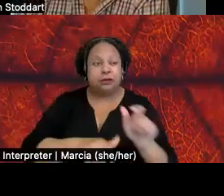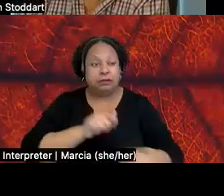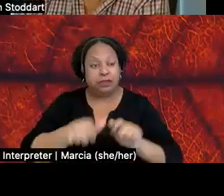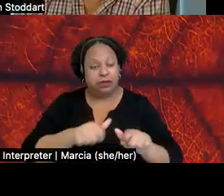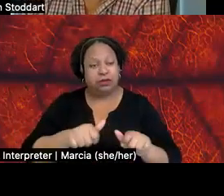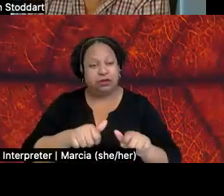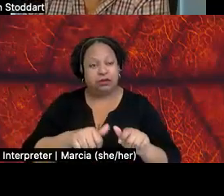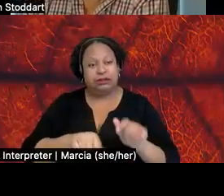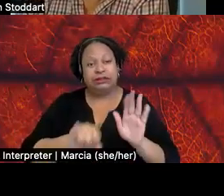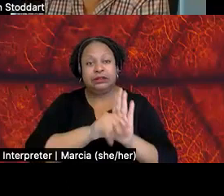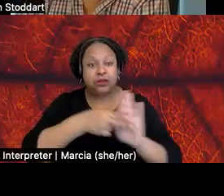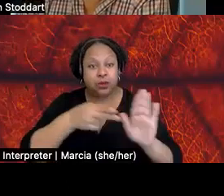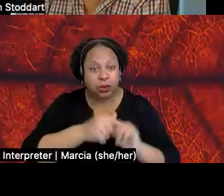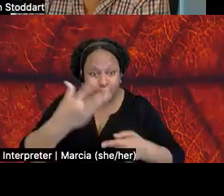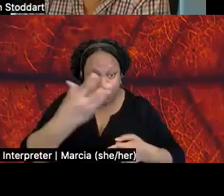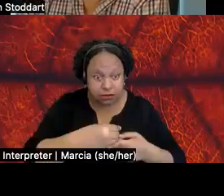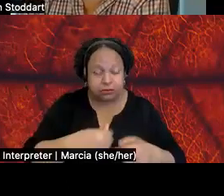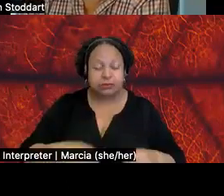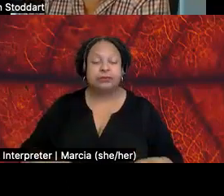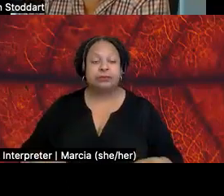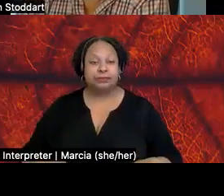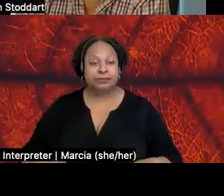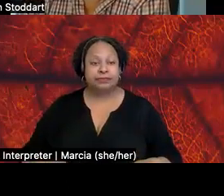Some of these include breathing problems,